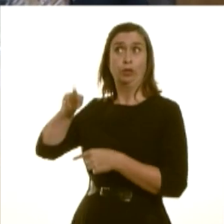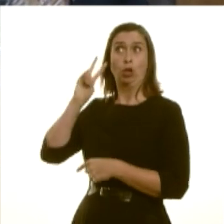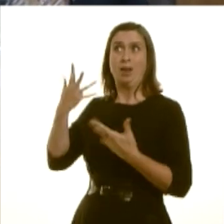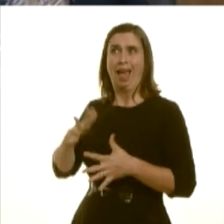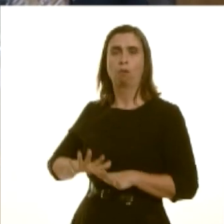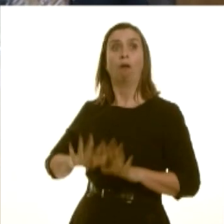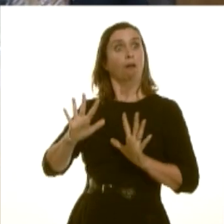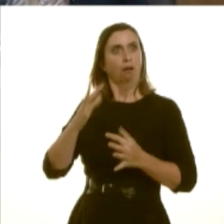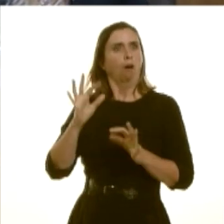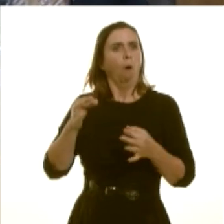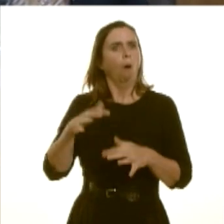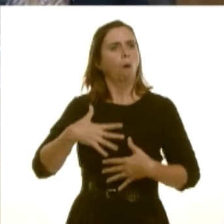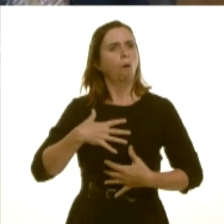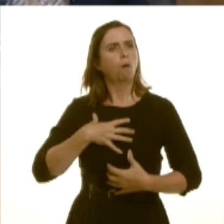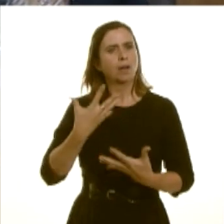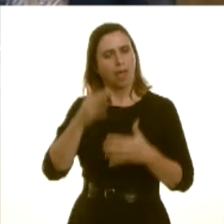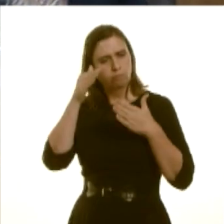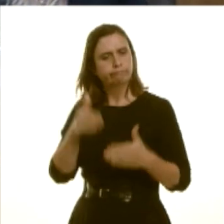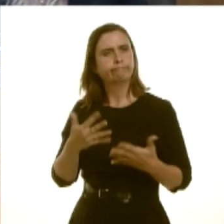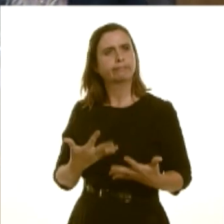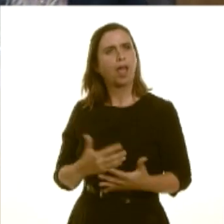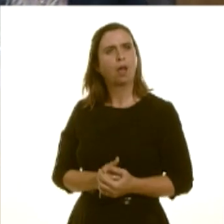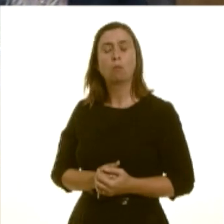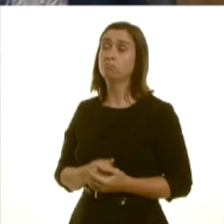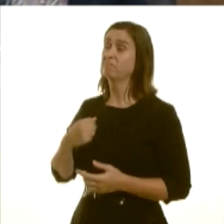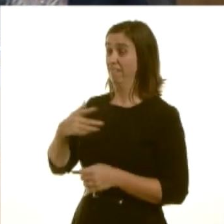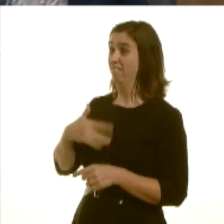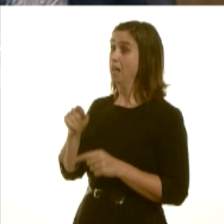taking a great deal of notice of. I believe that, whatever happens on Friday and whatever